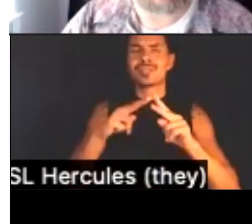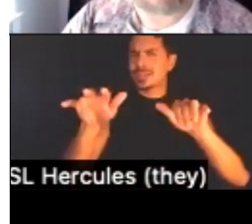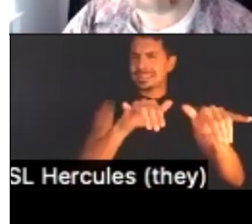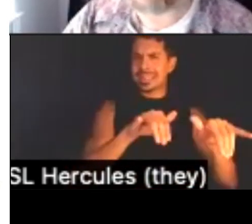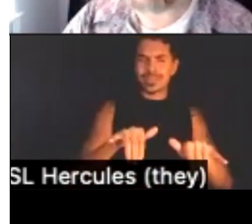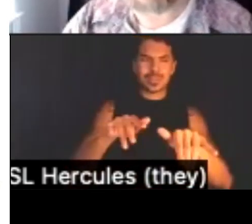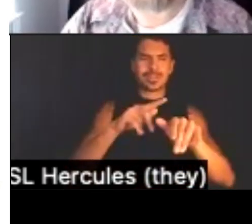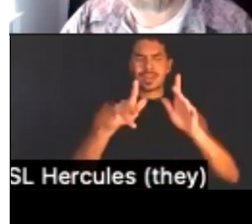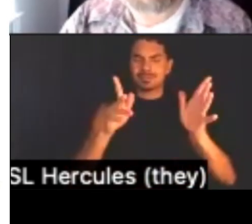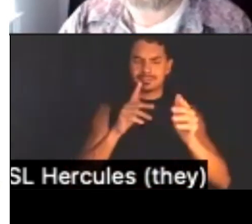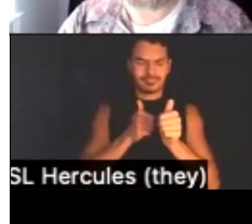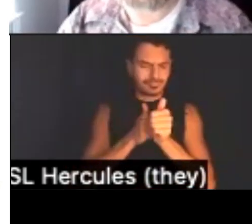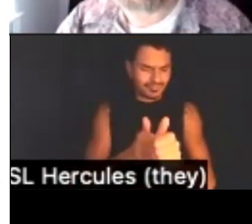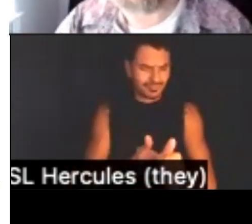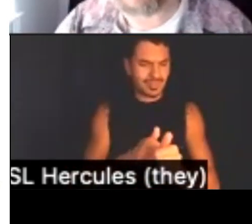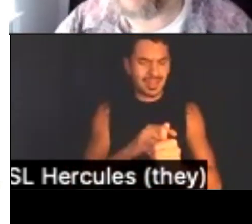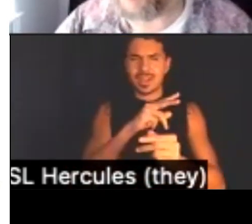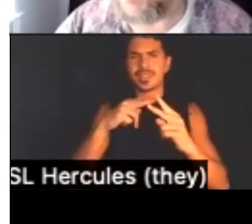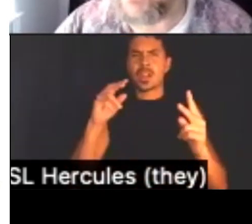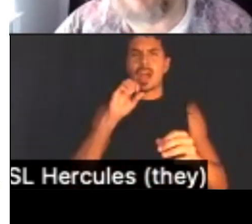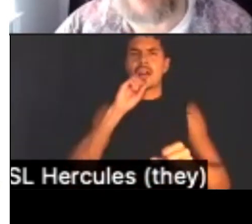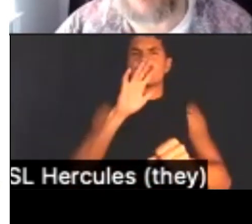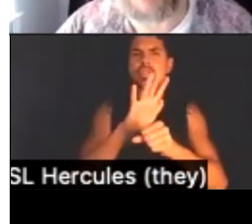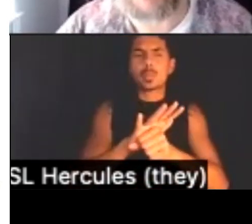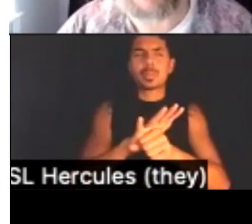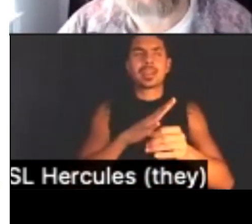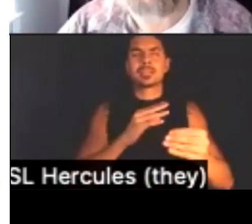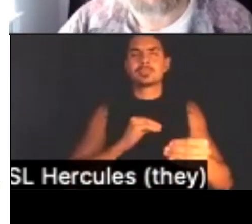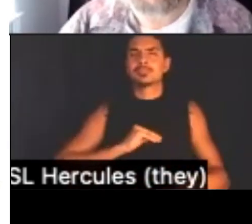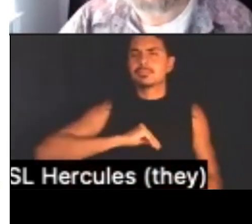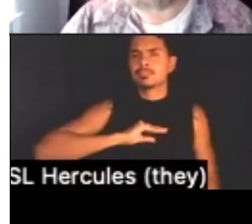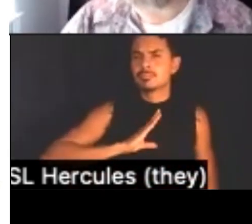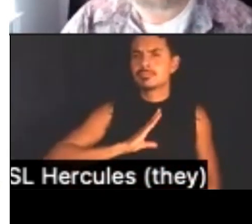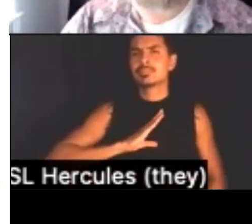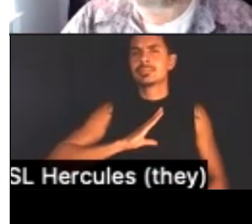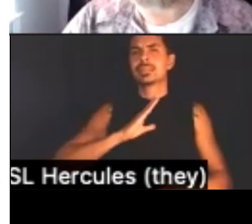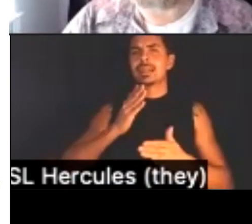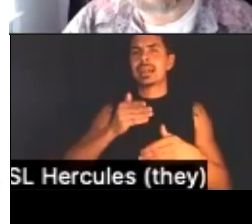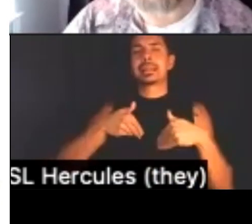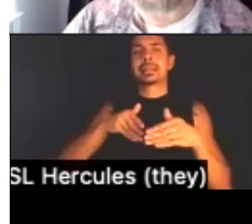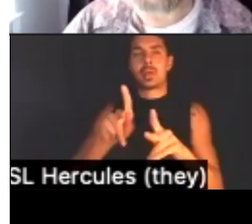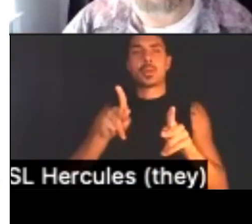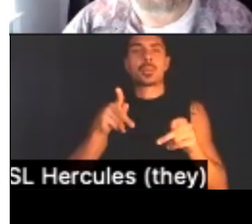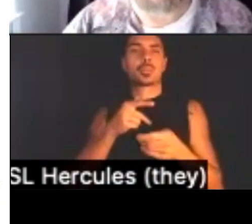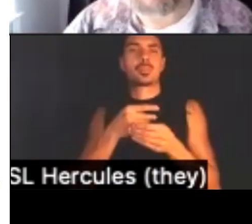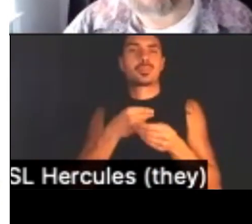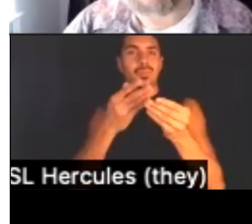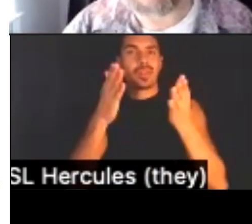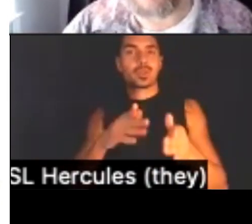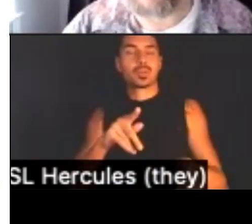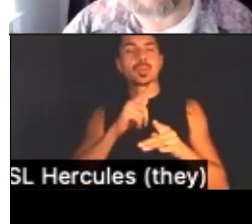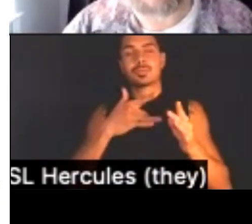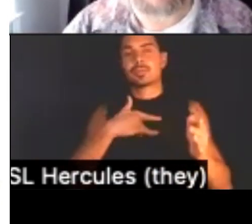and it does give providers a lot of really good places to go and some examples of how to use language